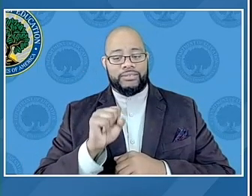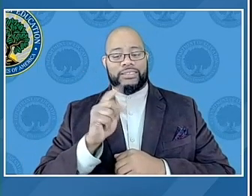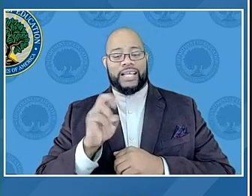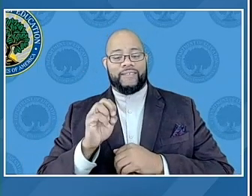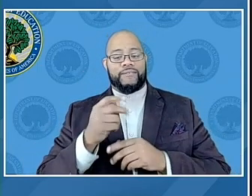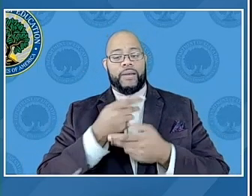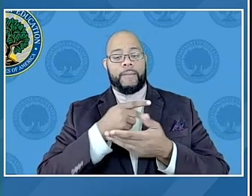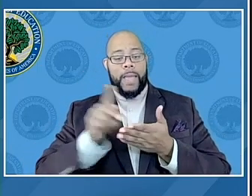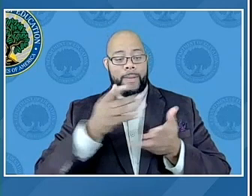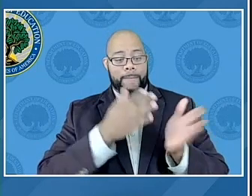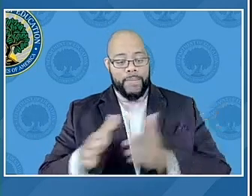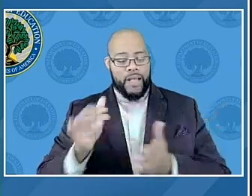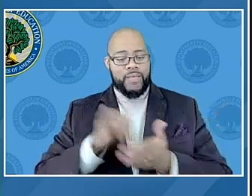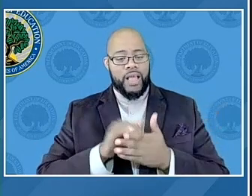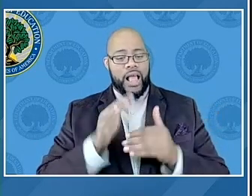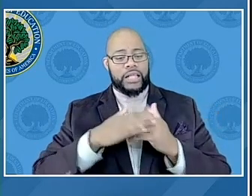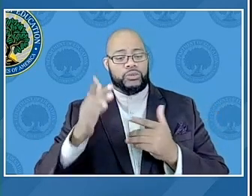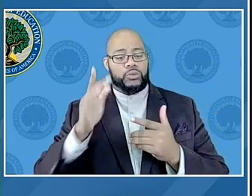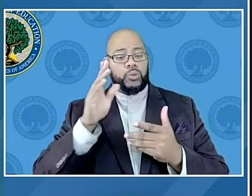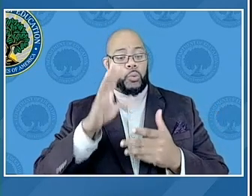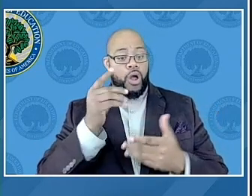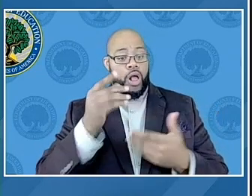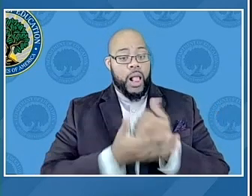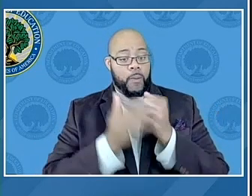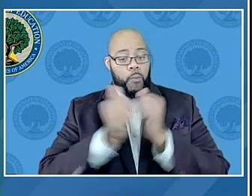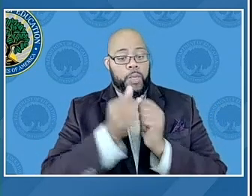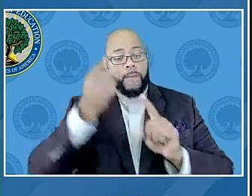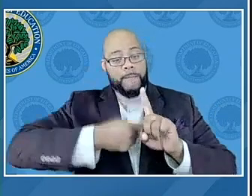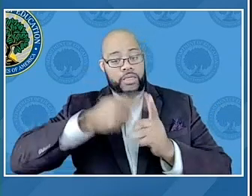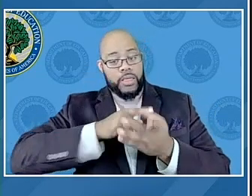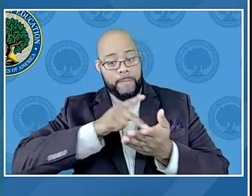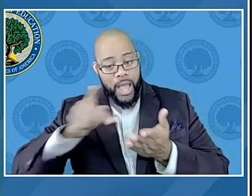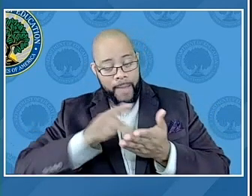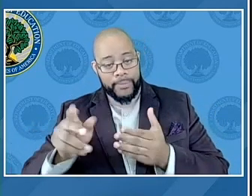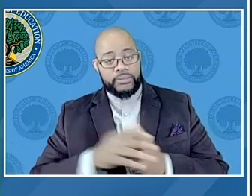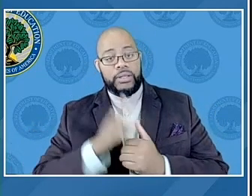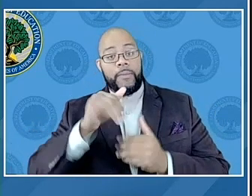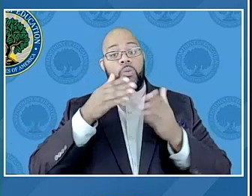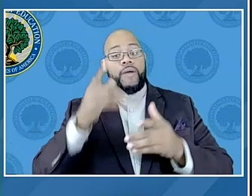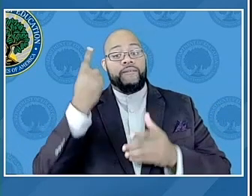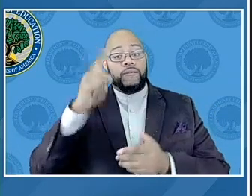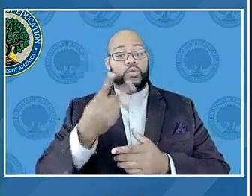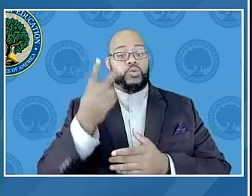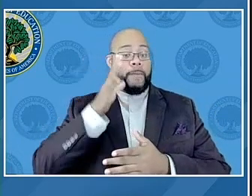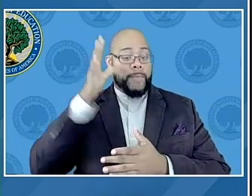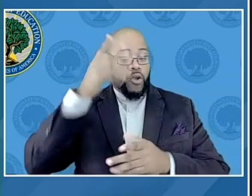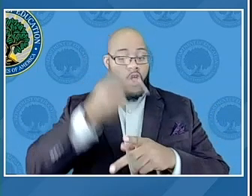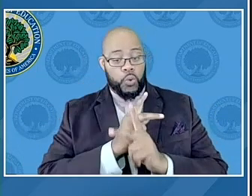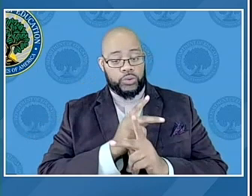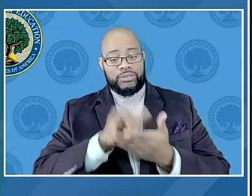which at least would have helped with the monthly payment, which, by the way, for the two Parent loans, it's $900 a month,